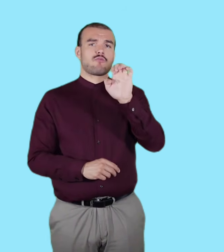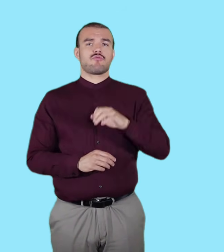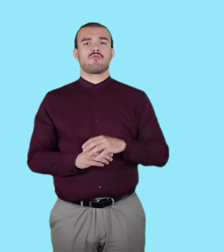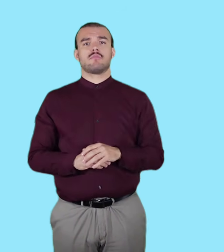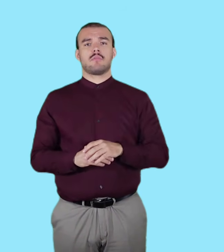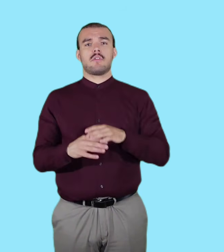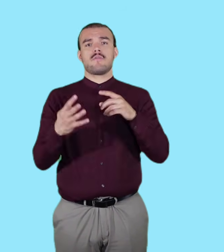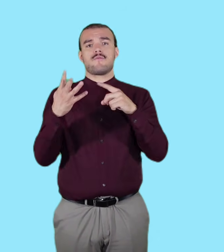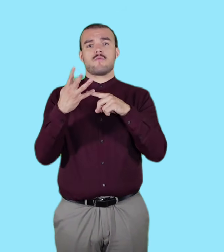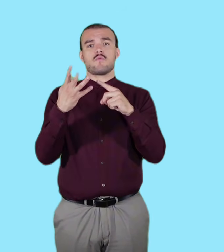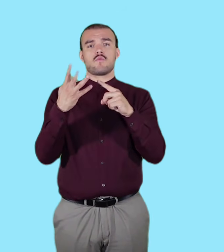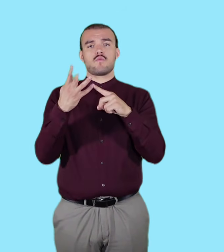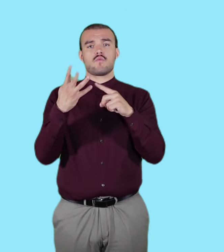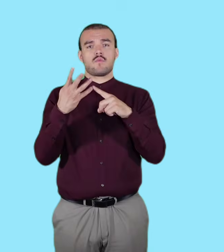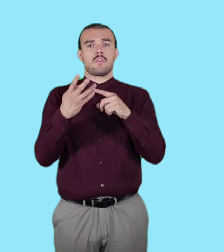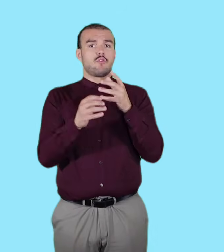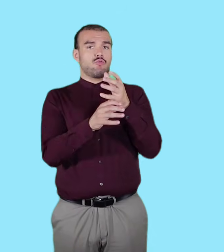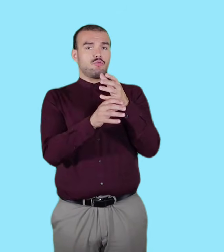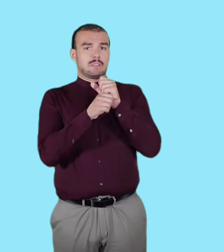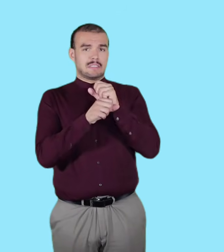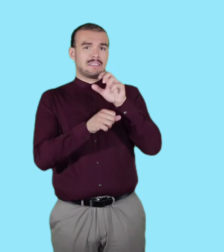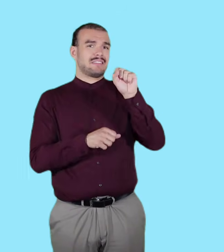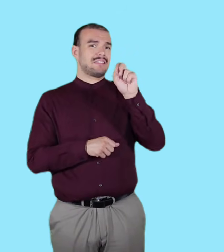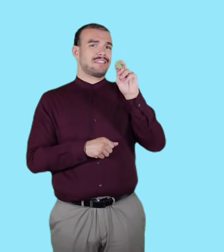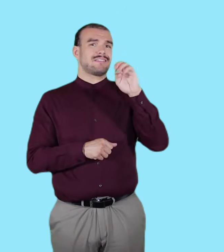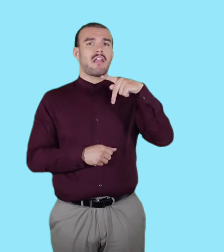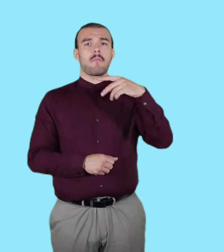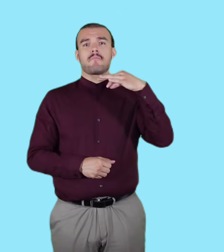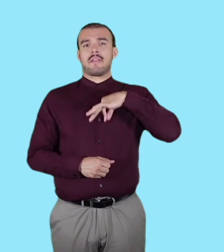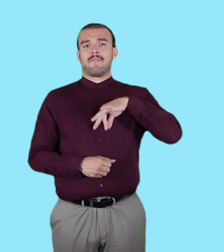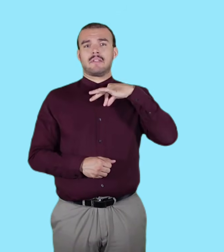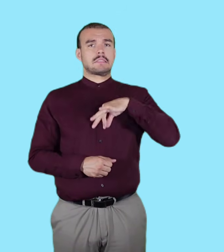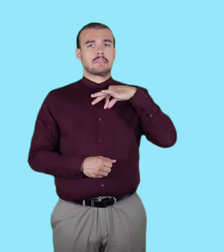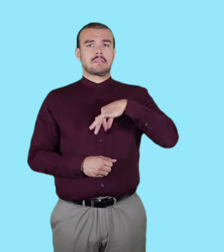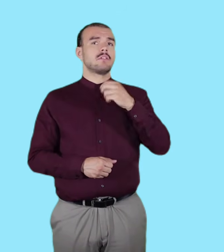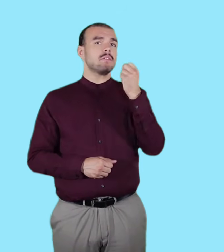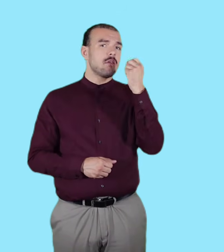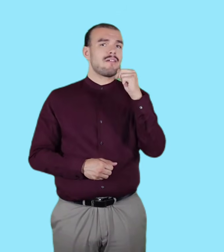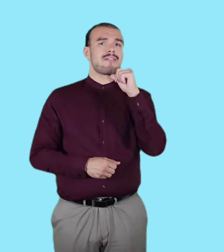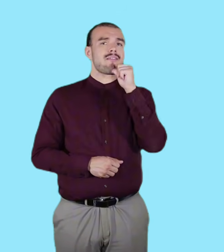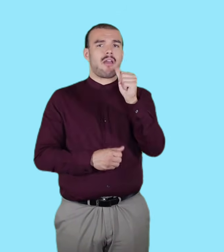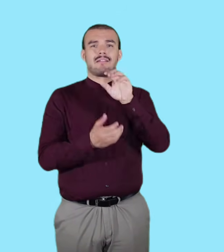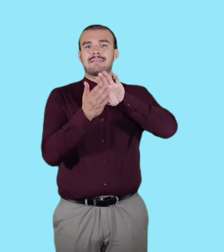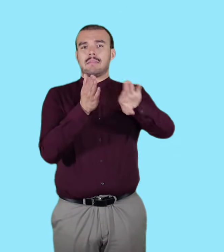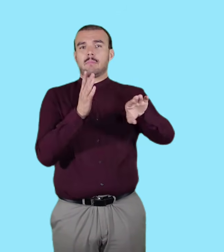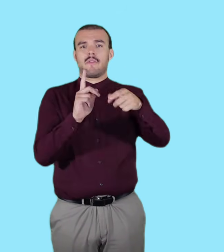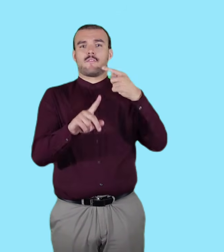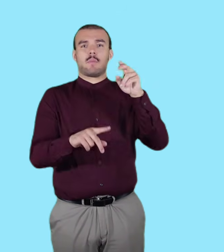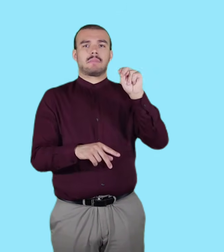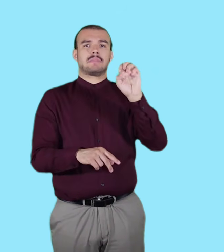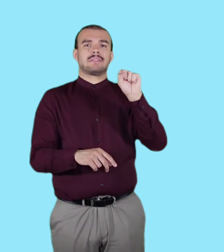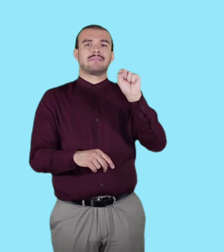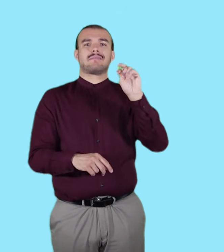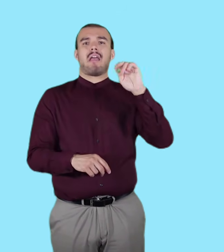Four, are receiving SNAP benefits and are not exempt from the SNAP work requirements.